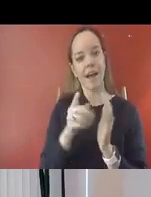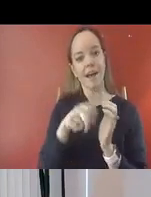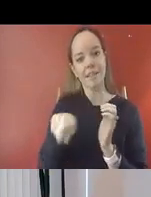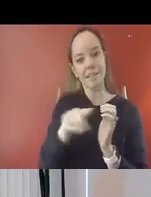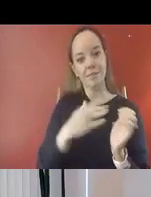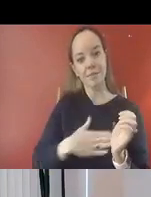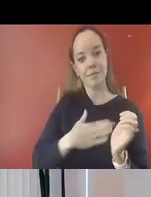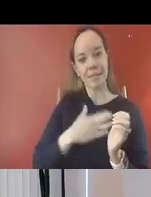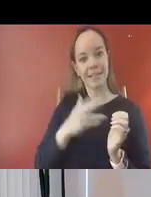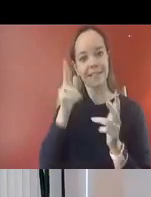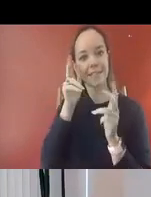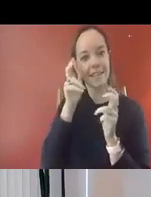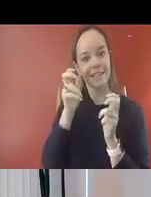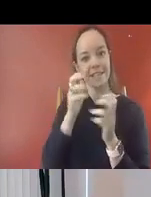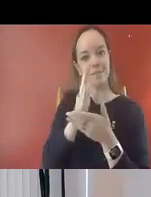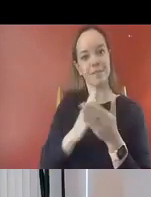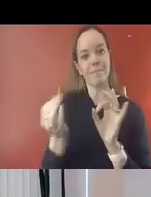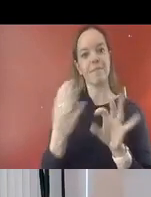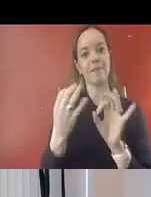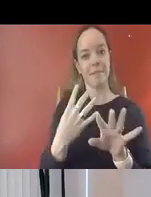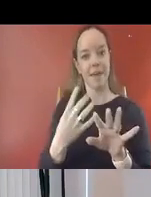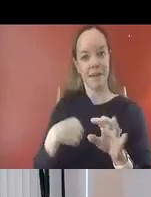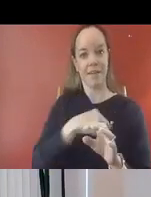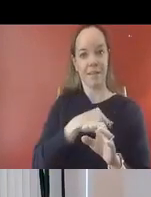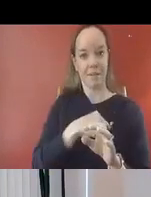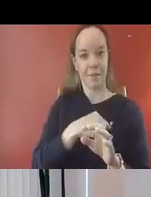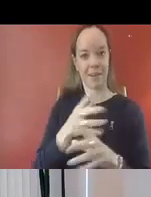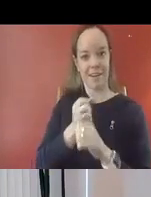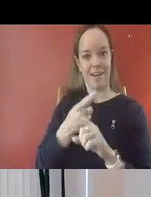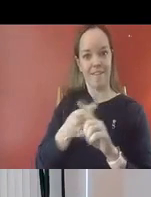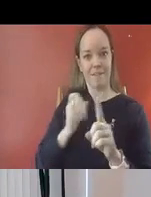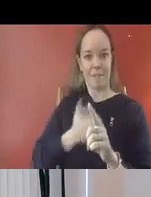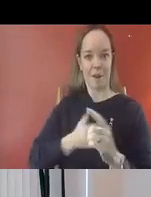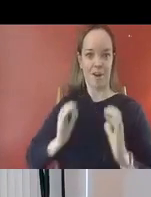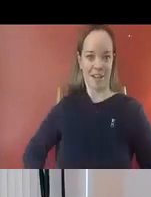our clients to a question that we often of the feedback that we've gotten from ask everyone else: How does this make us our clients to a question that we often